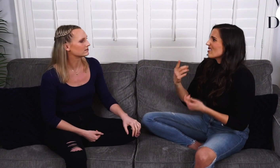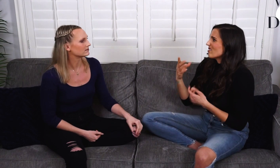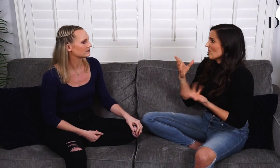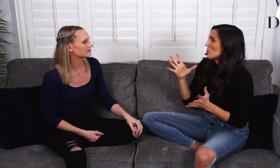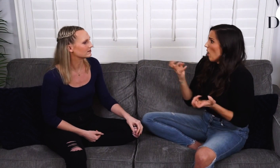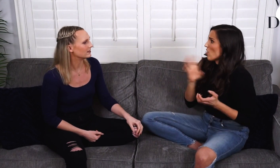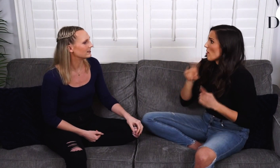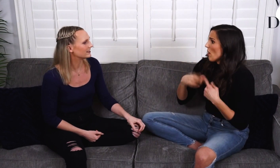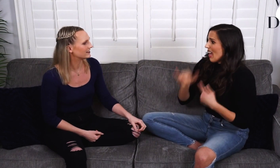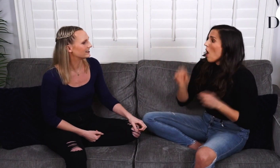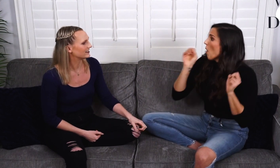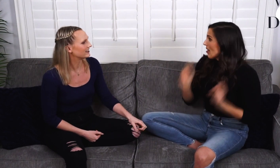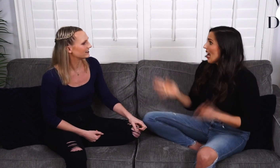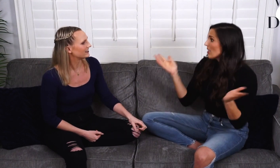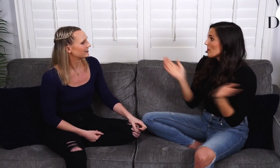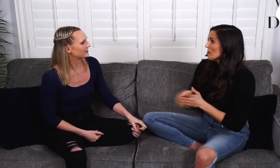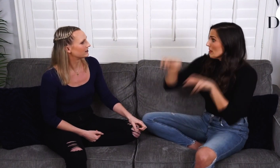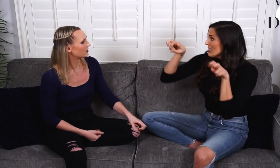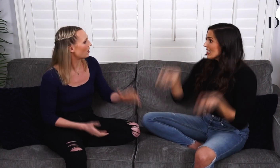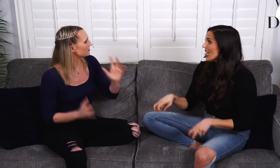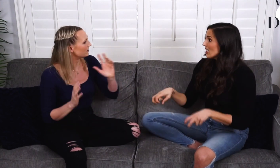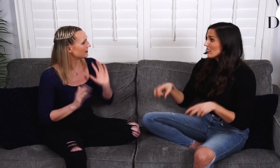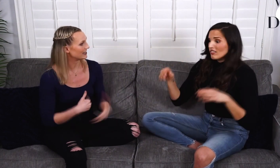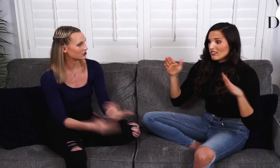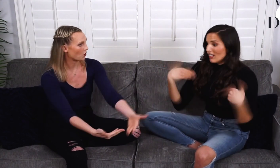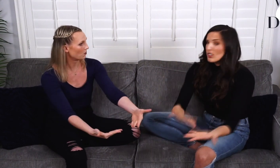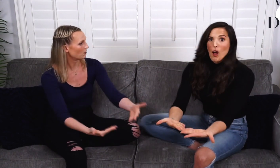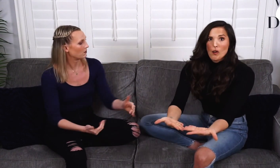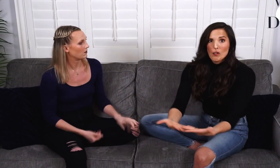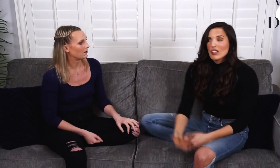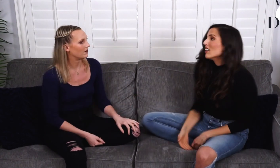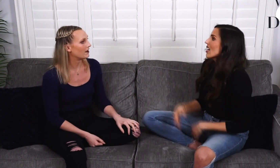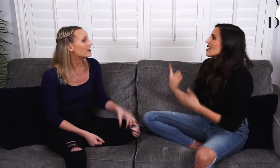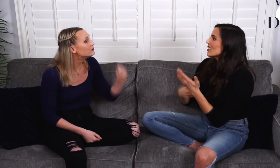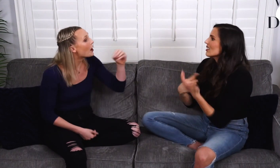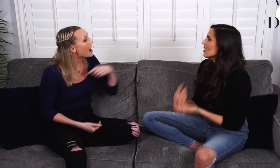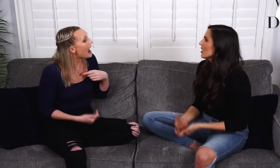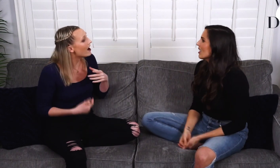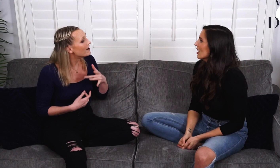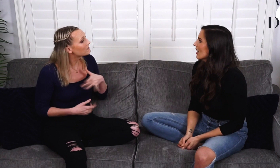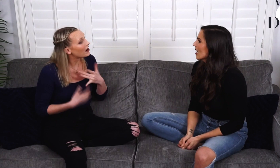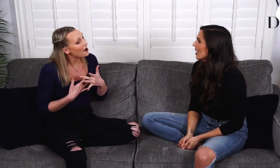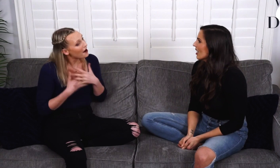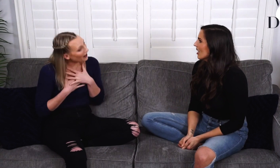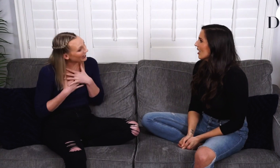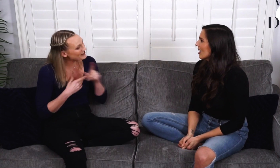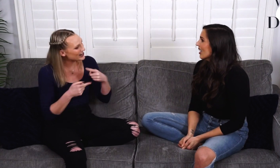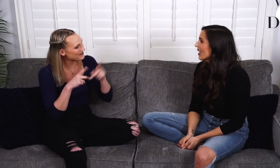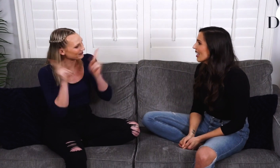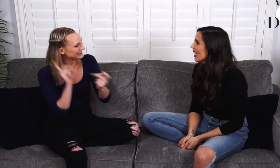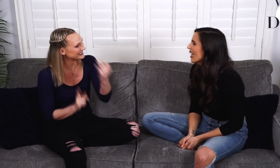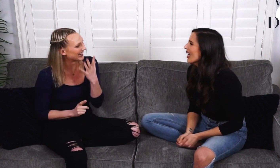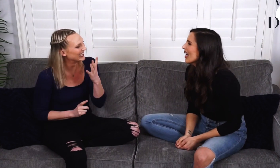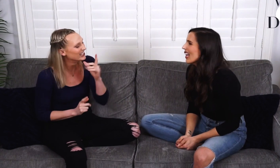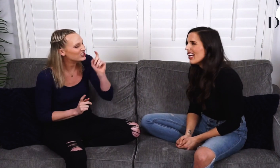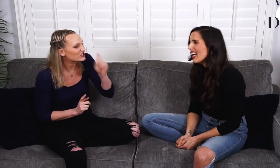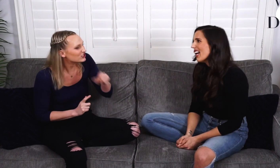discuss and if we want to talk about that we’re like, okay, let's sit down and let's go. - So that's why I always feel like, “Aww” when people send in